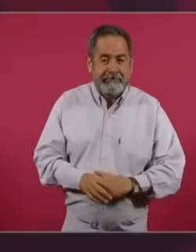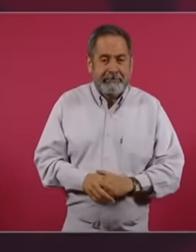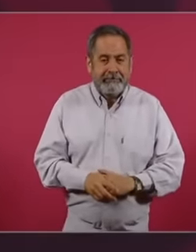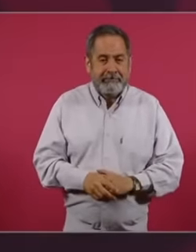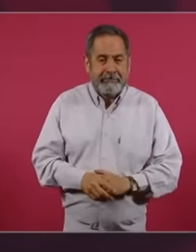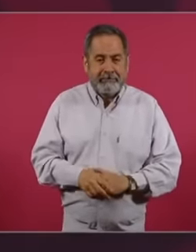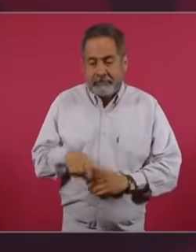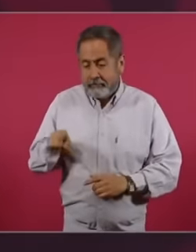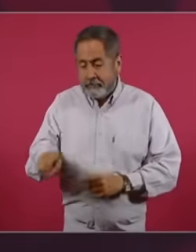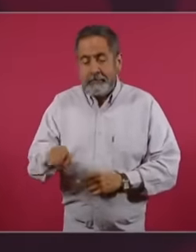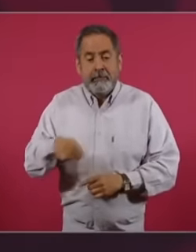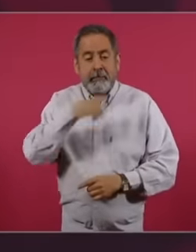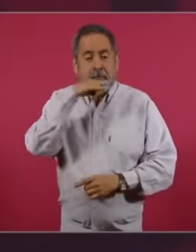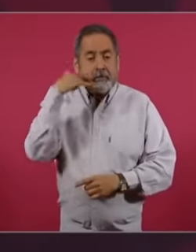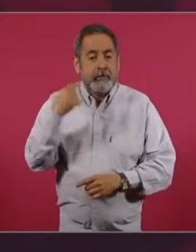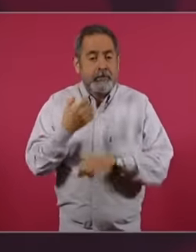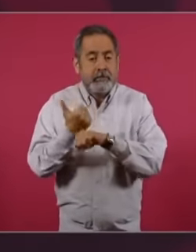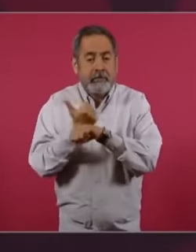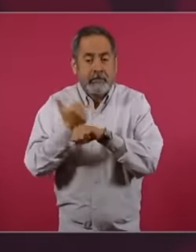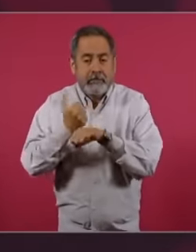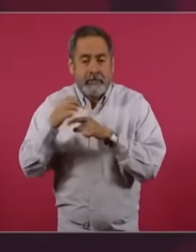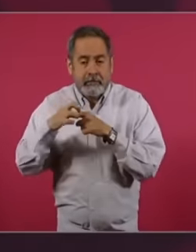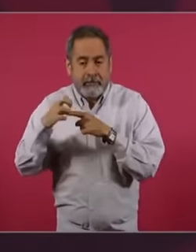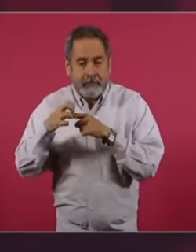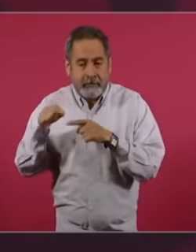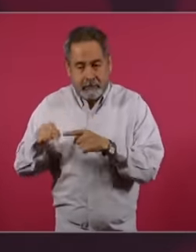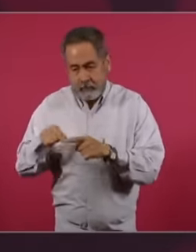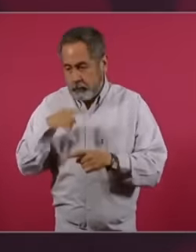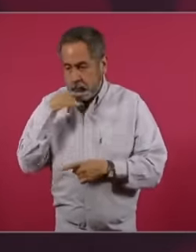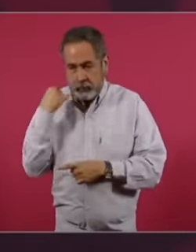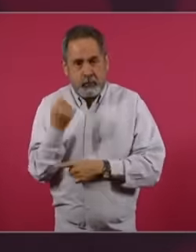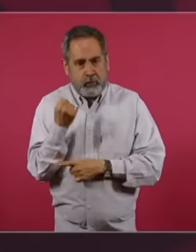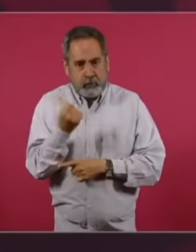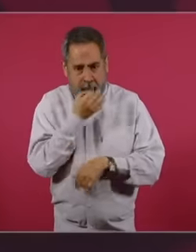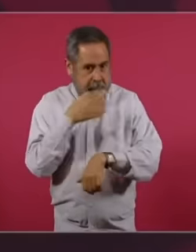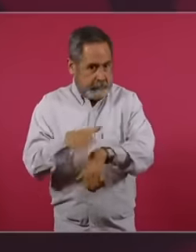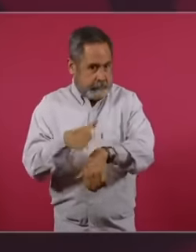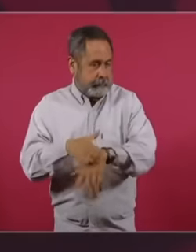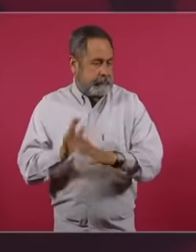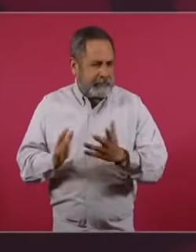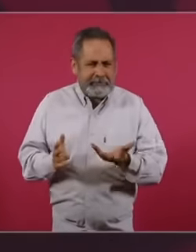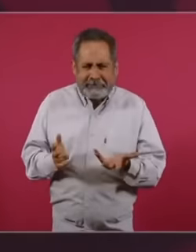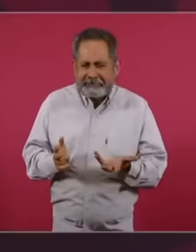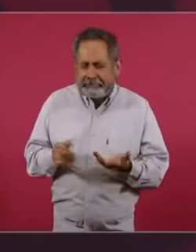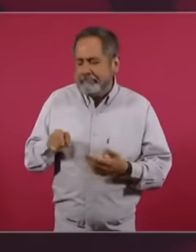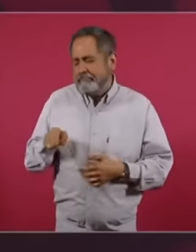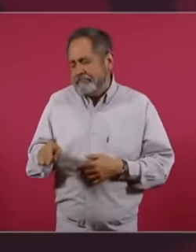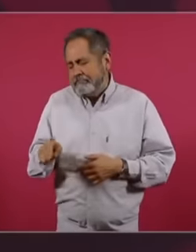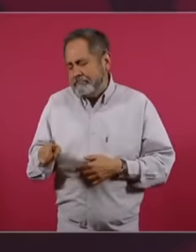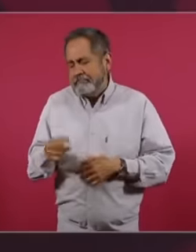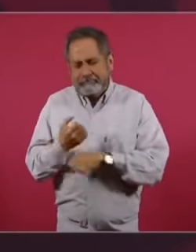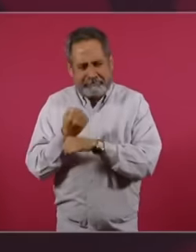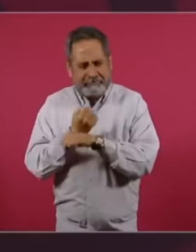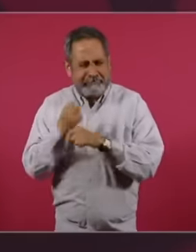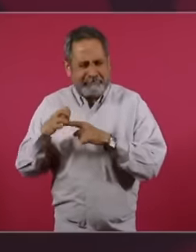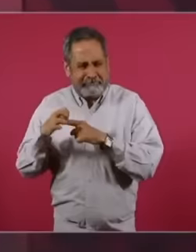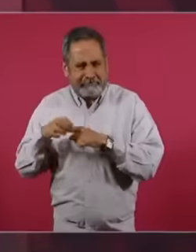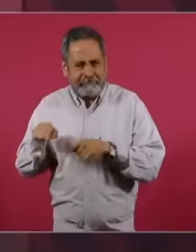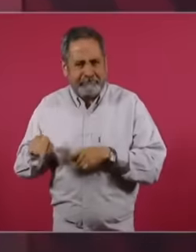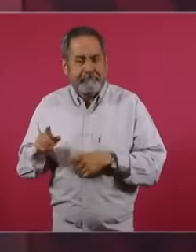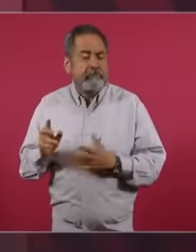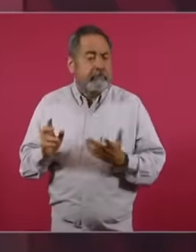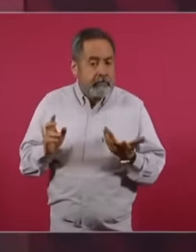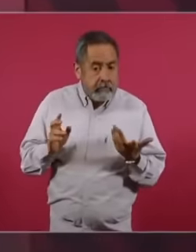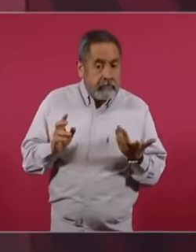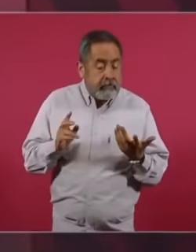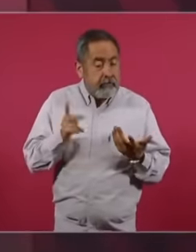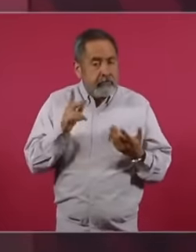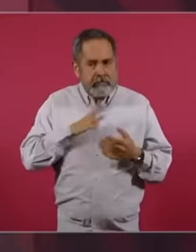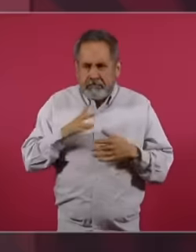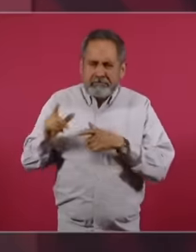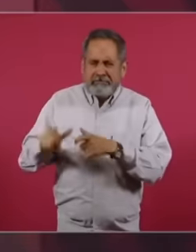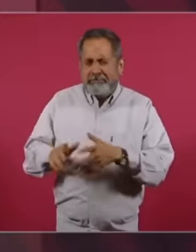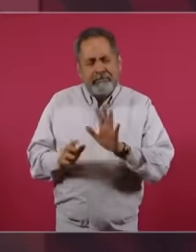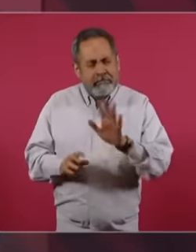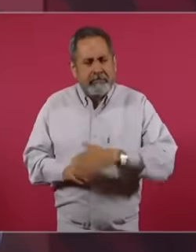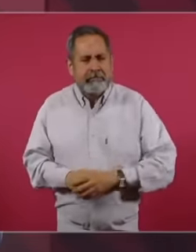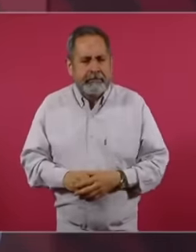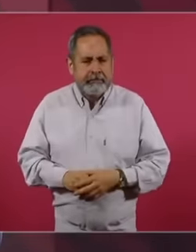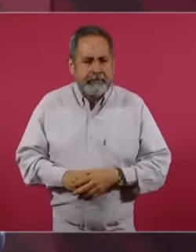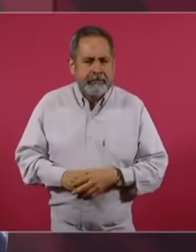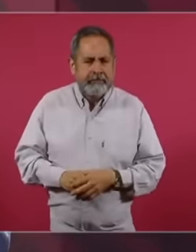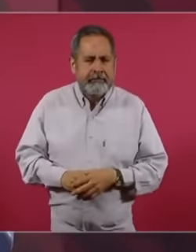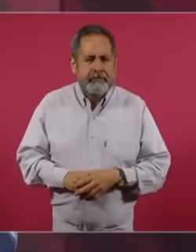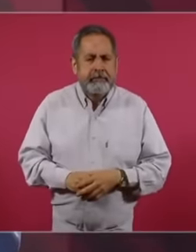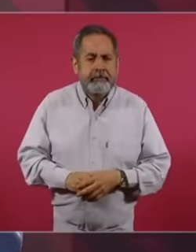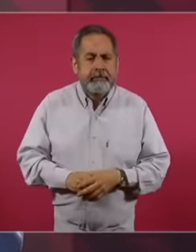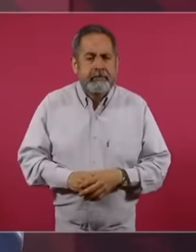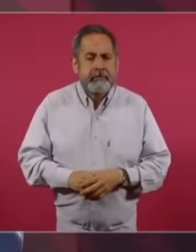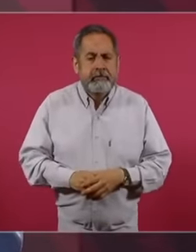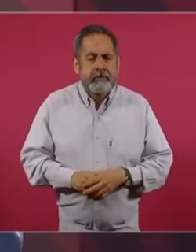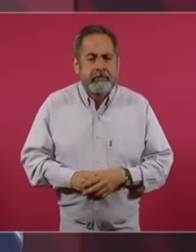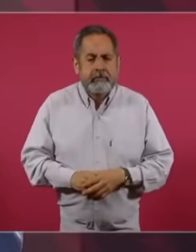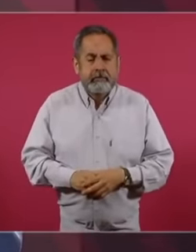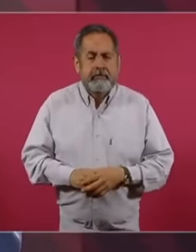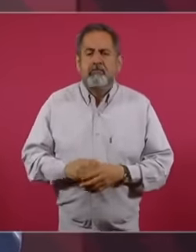Habanero, it's Habanero, but even that and it was very good, because the meeting